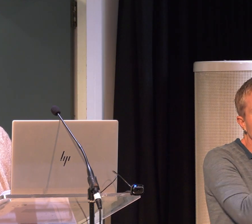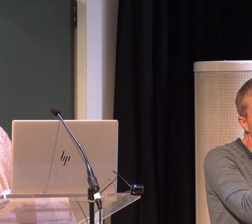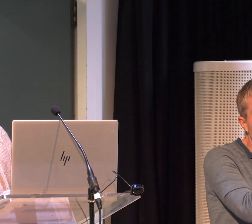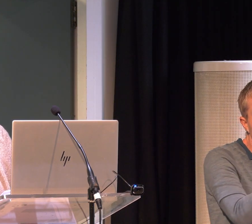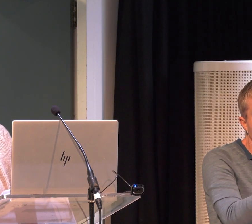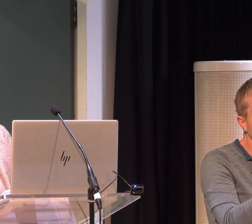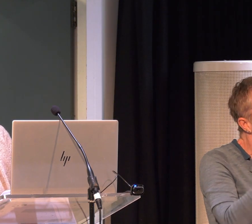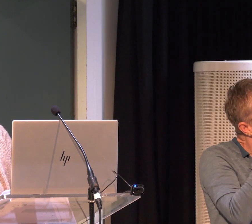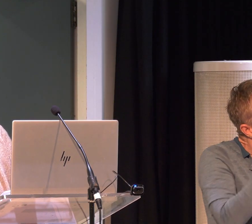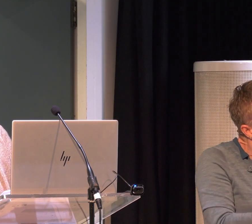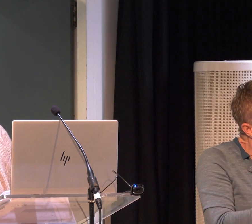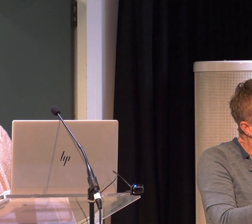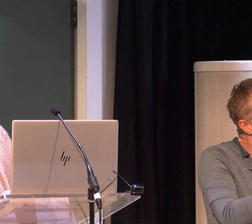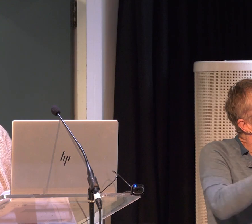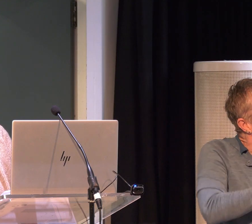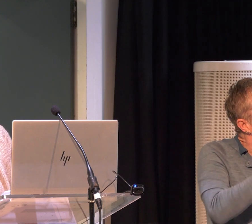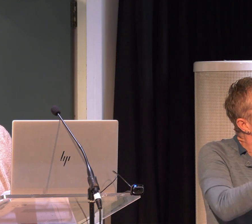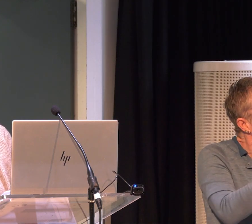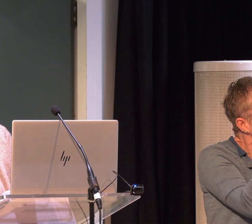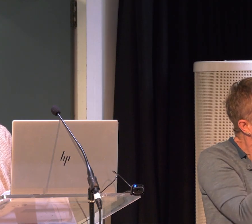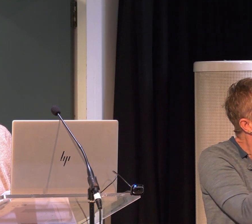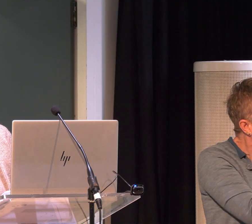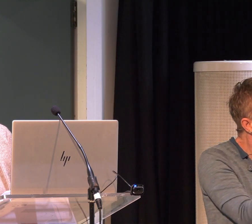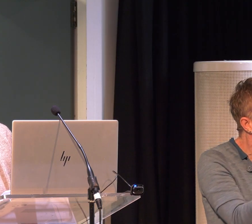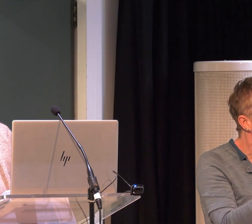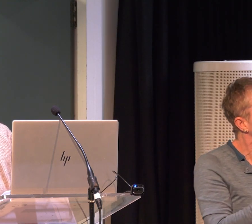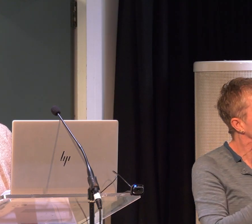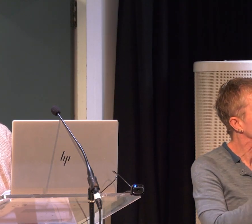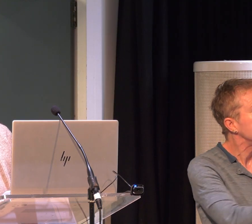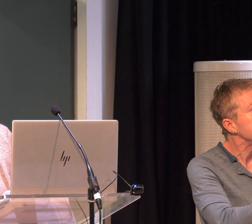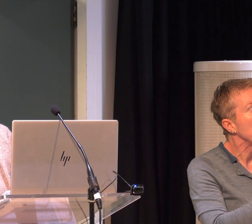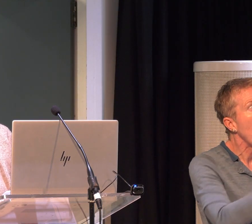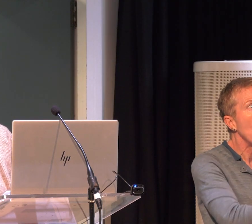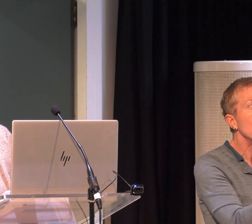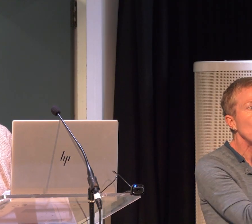and we've delivered over 2000 hours of activity. The programme has supported the training